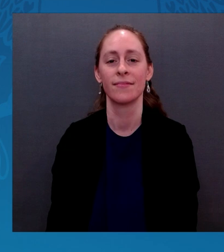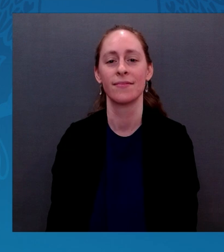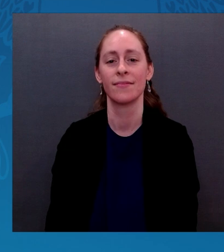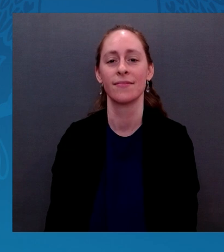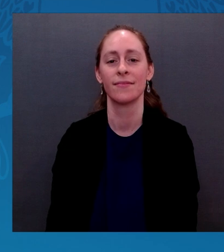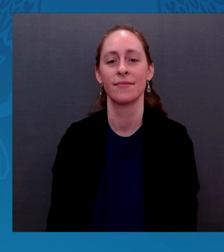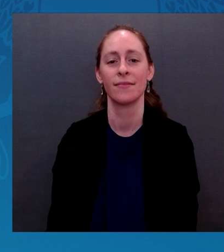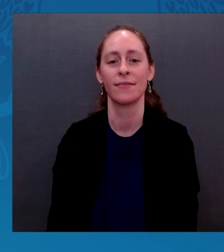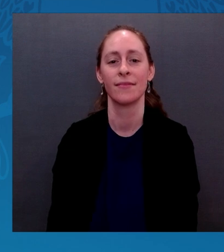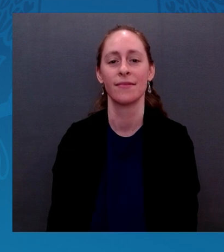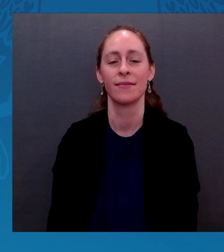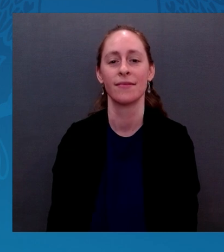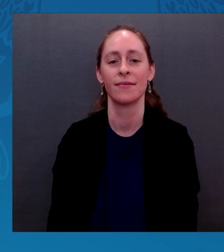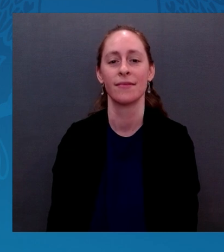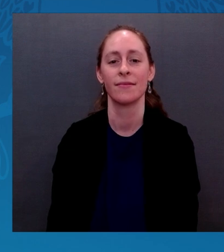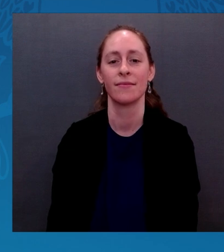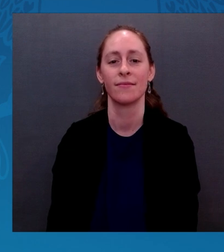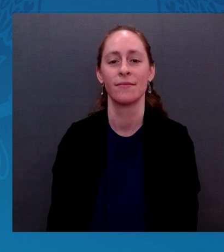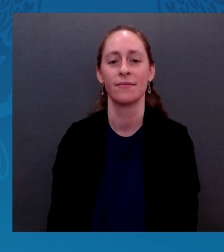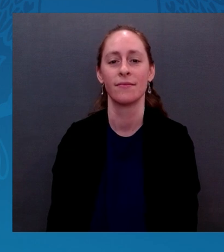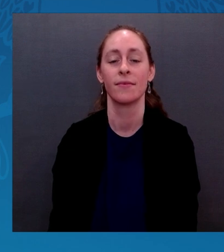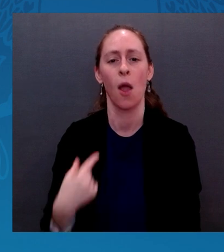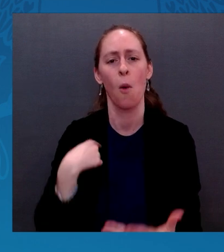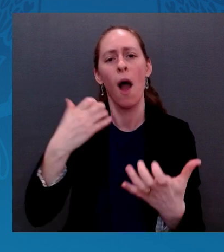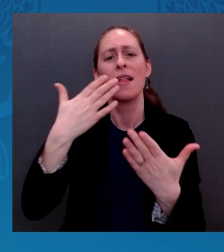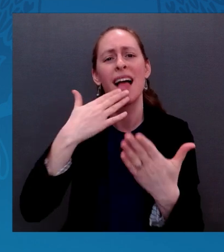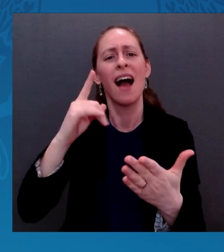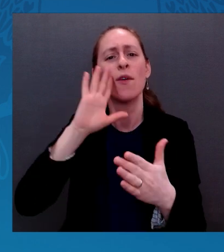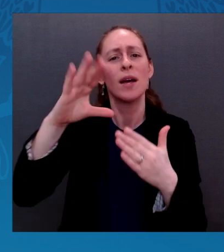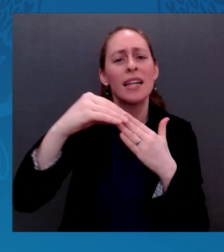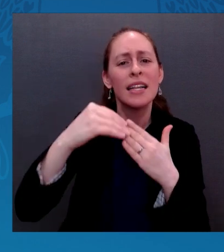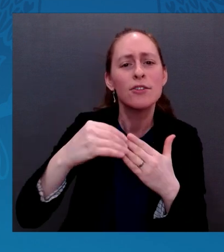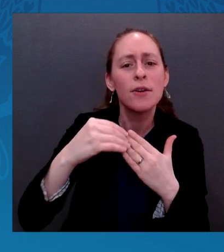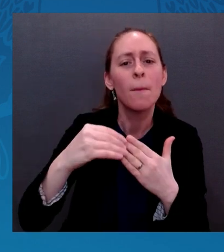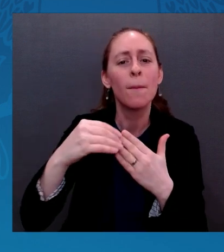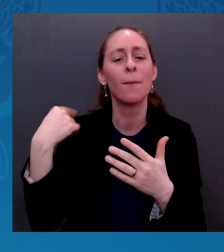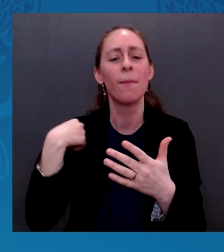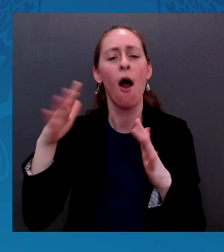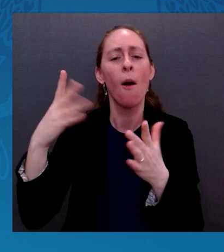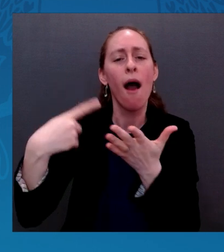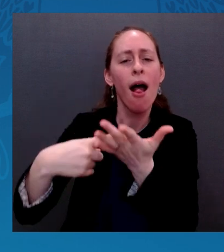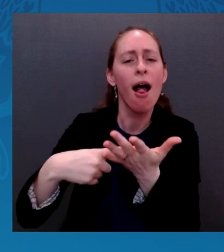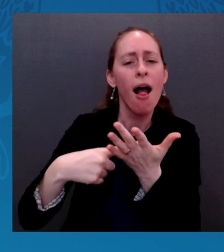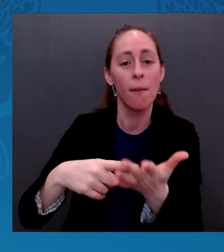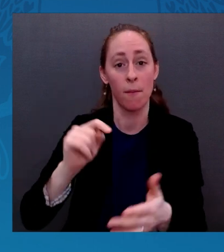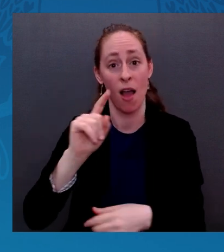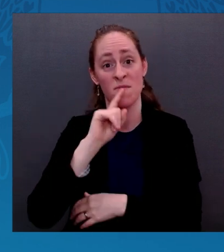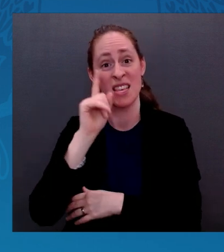but your signature on legislation to remove all lead pipes from New Jersey over the course of 10 years,